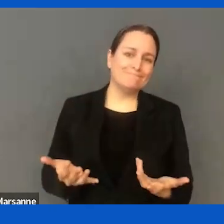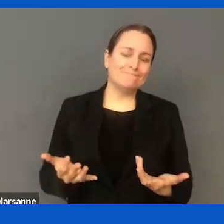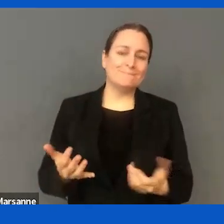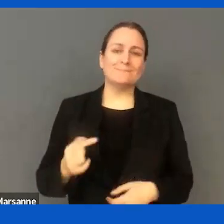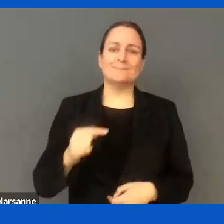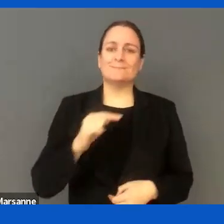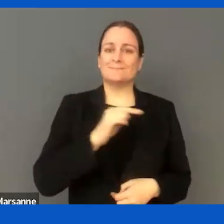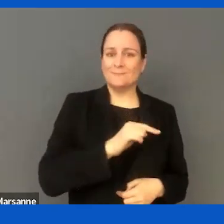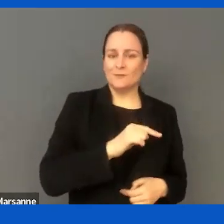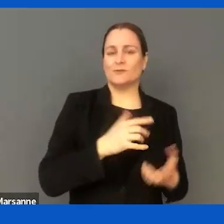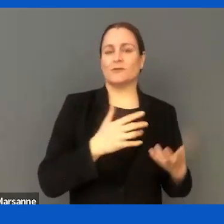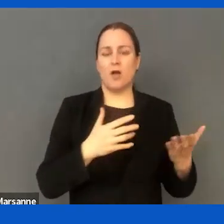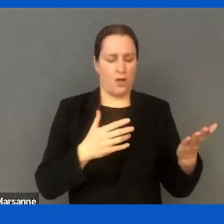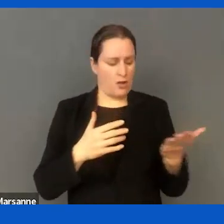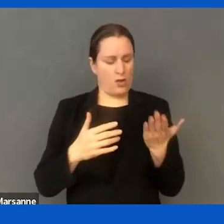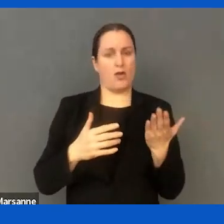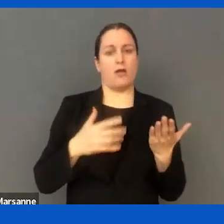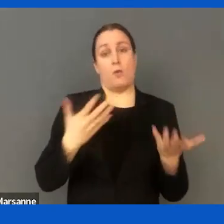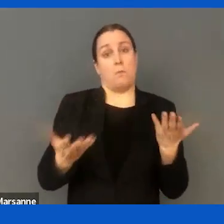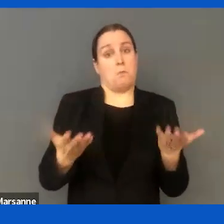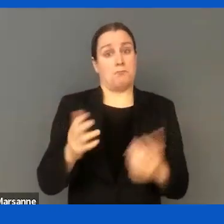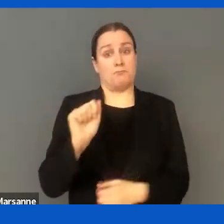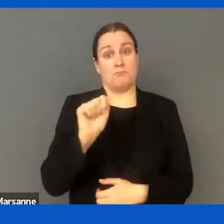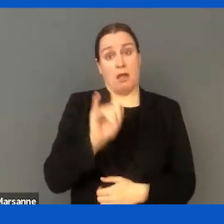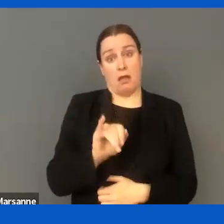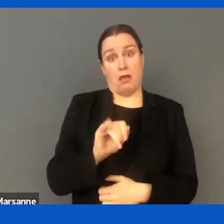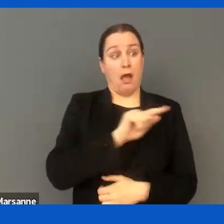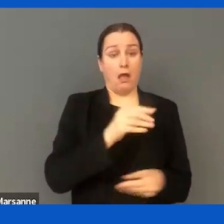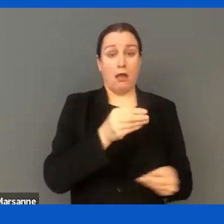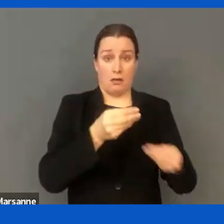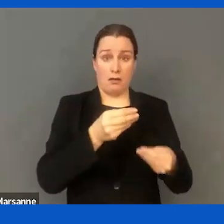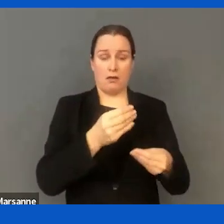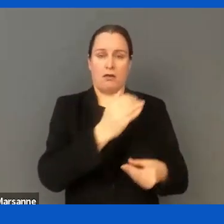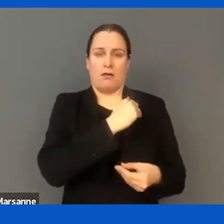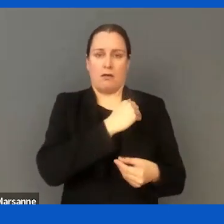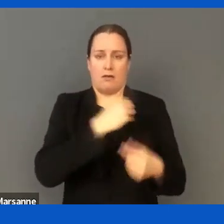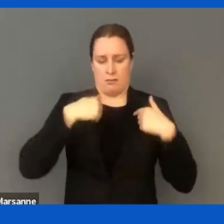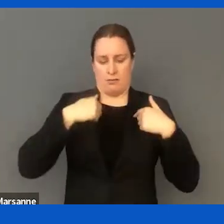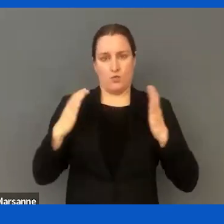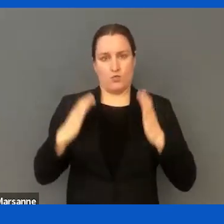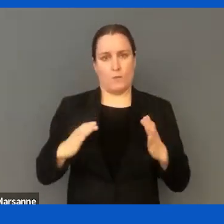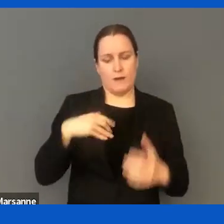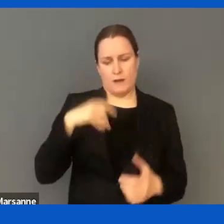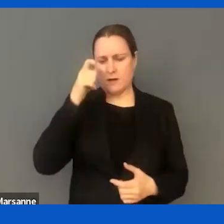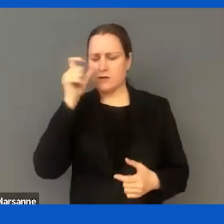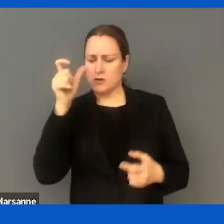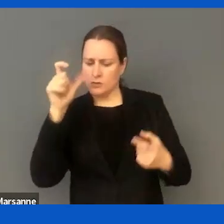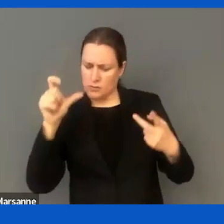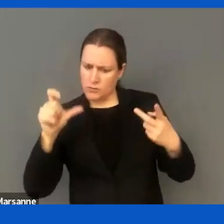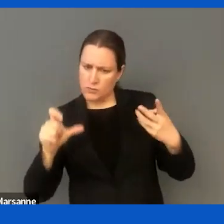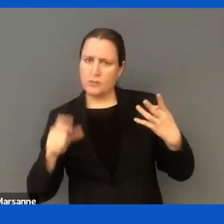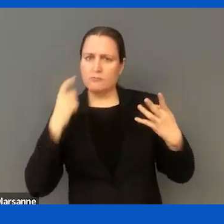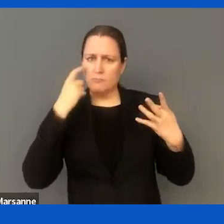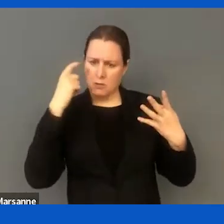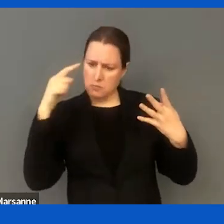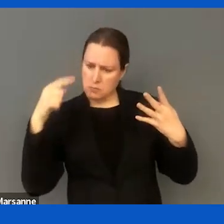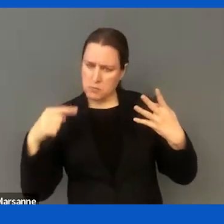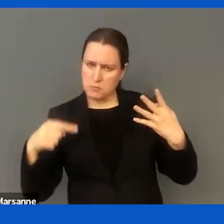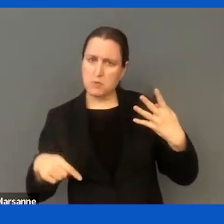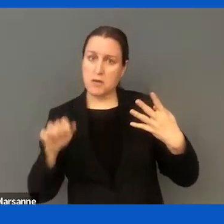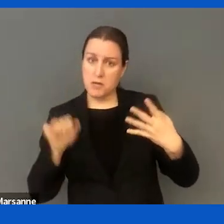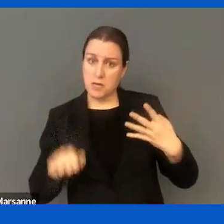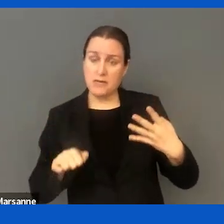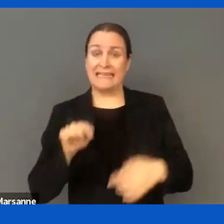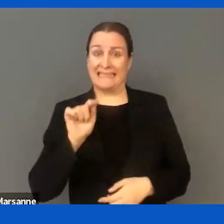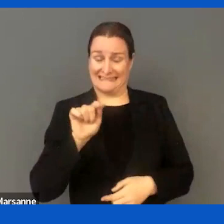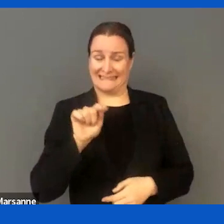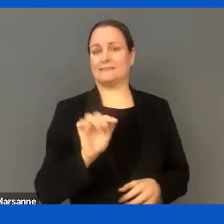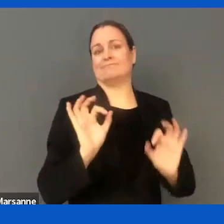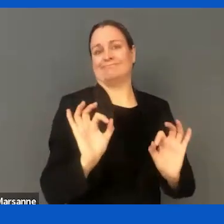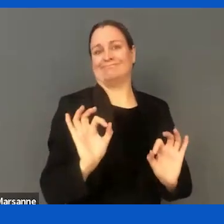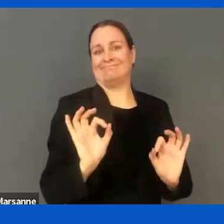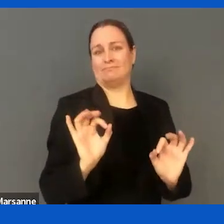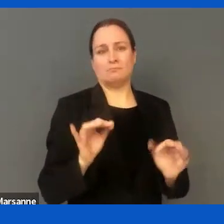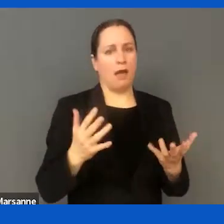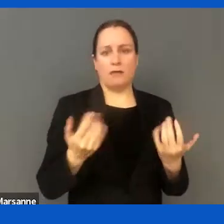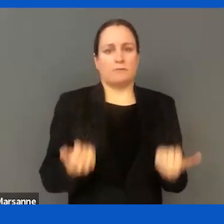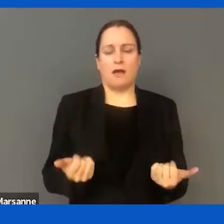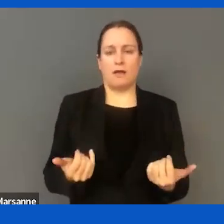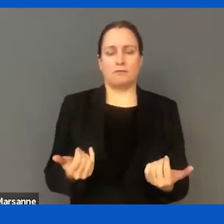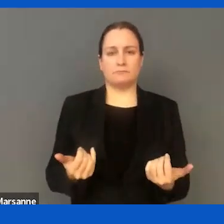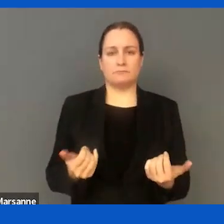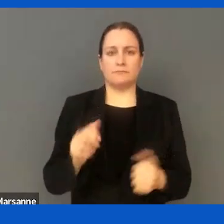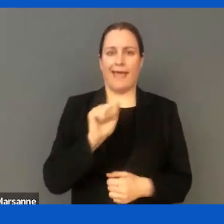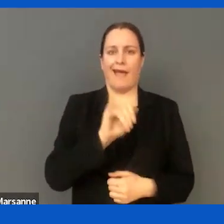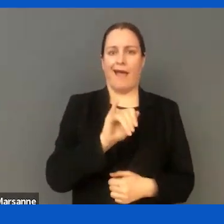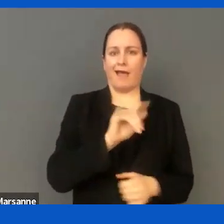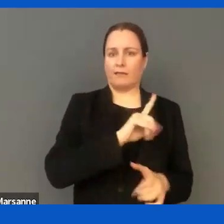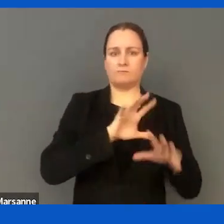make a check, that would be more fruitful. >> CHRISTOPHER: We will just stop the system,